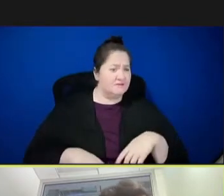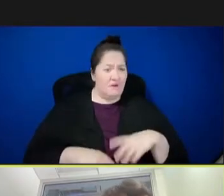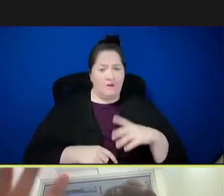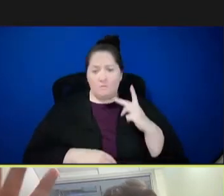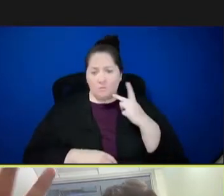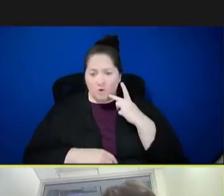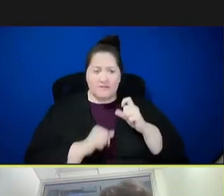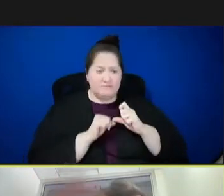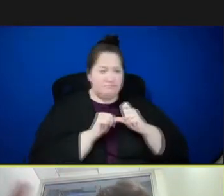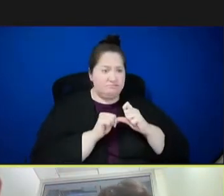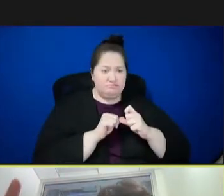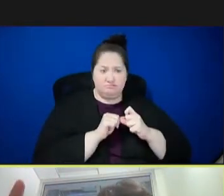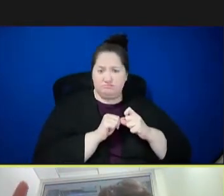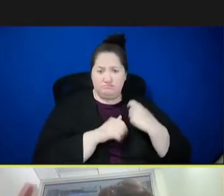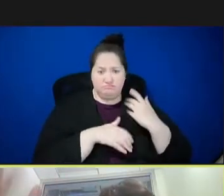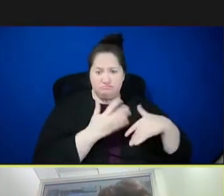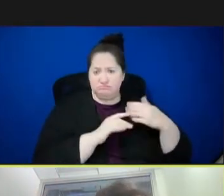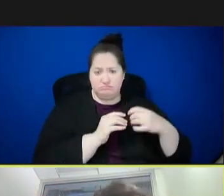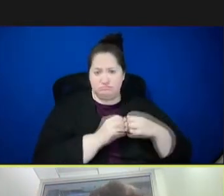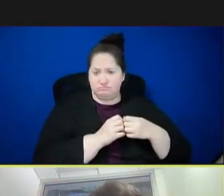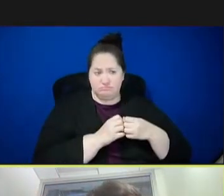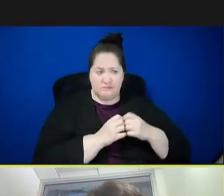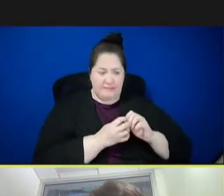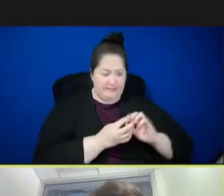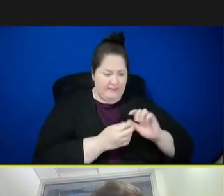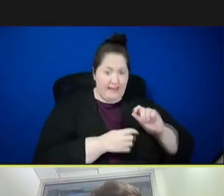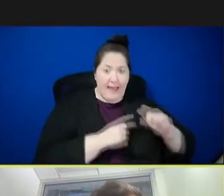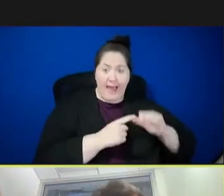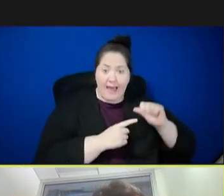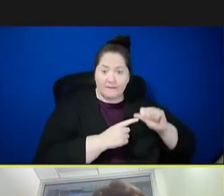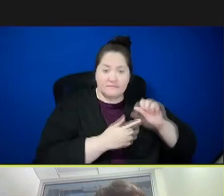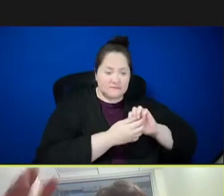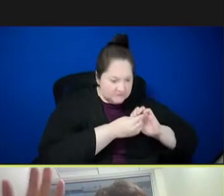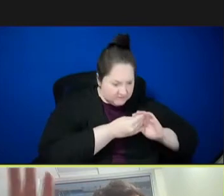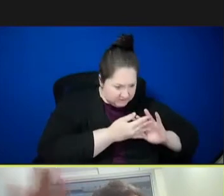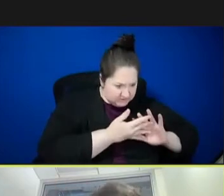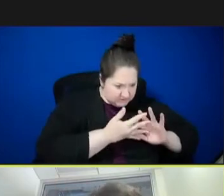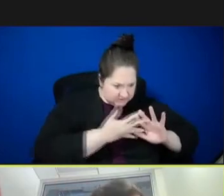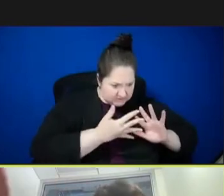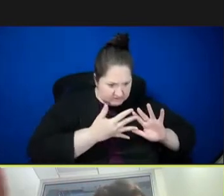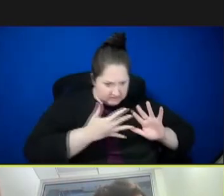the upper left you start with a cloud of atoms and then it forms into denoises into something that